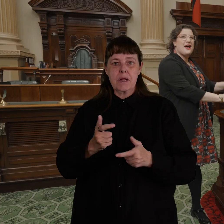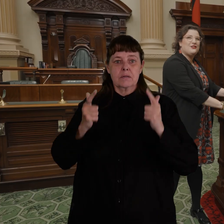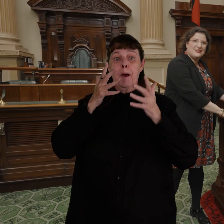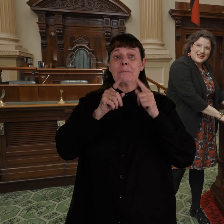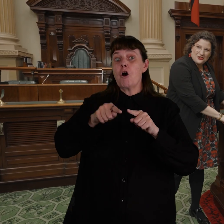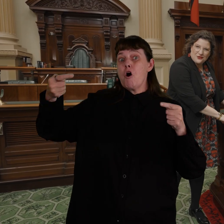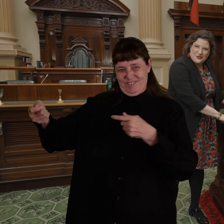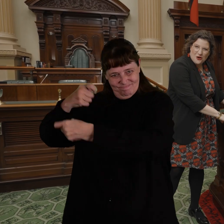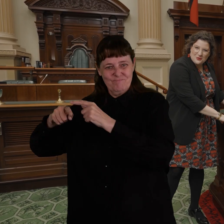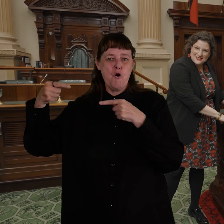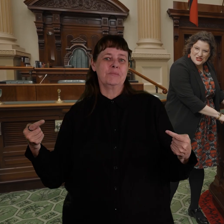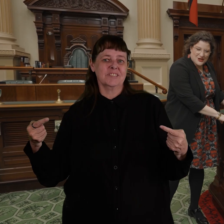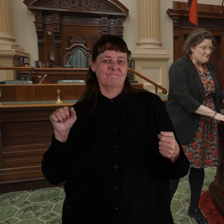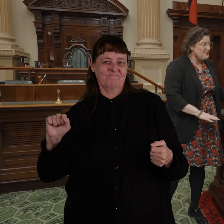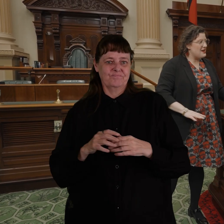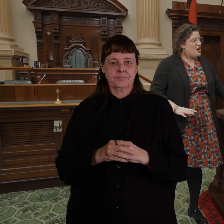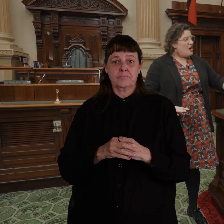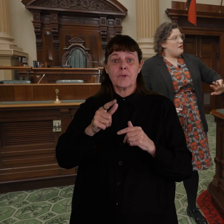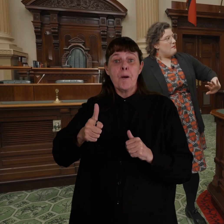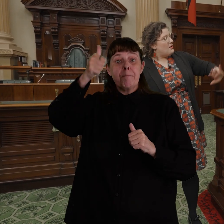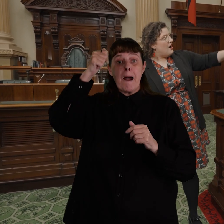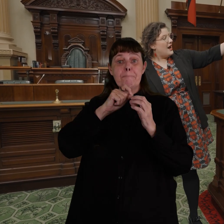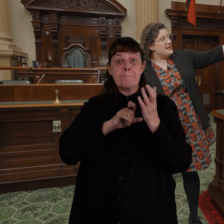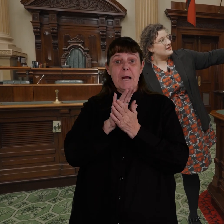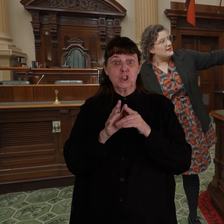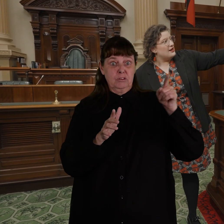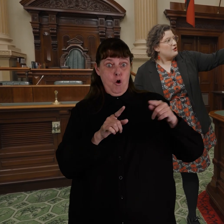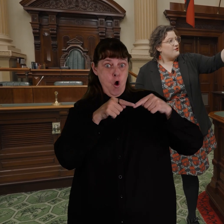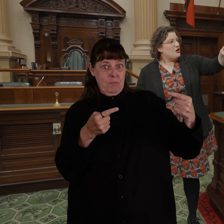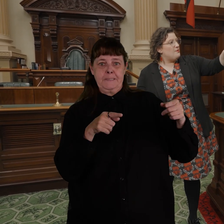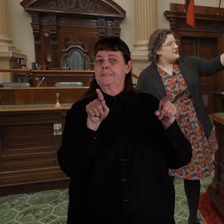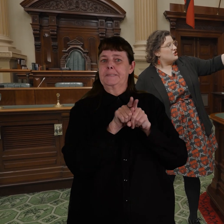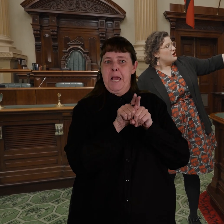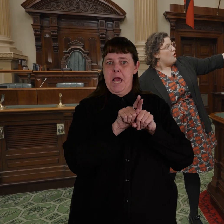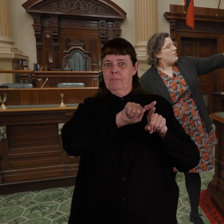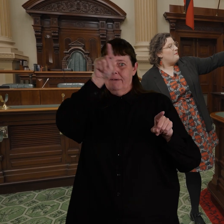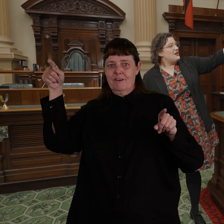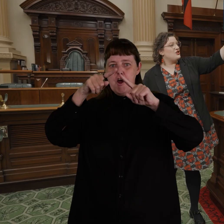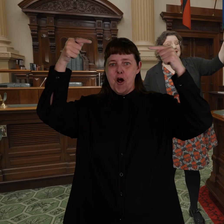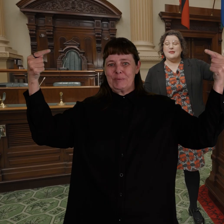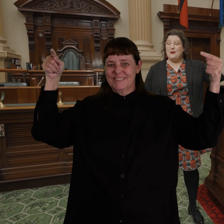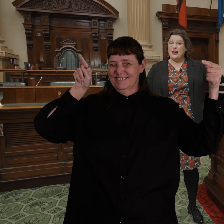we have a leader of the opposition. Behind the leader of the opposition on the benches at the